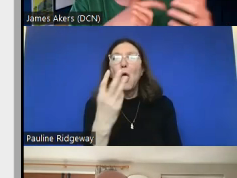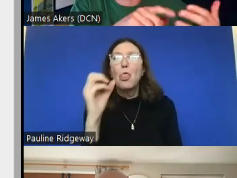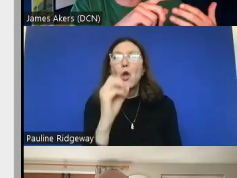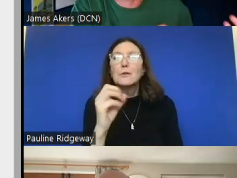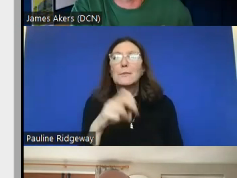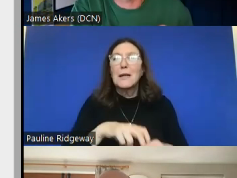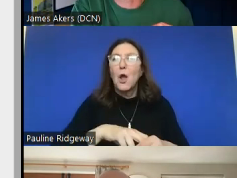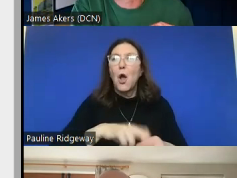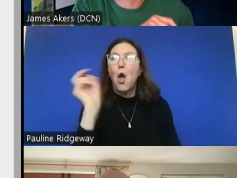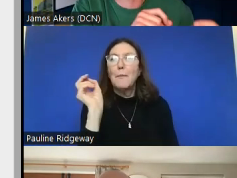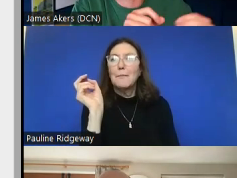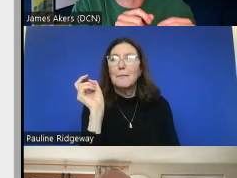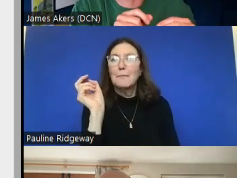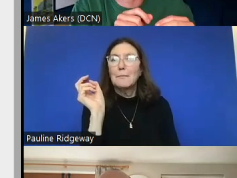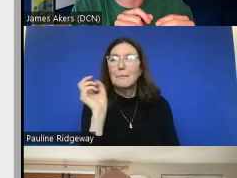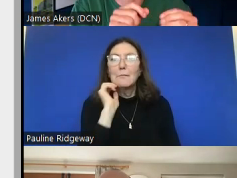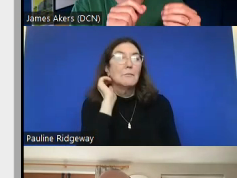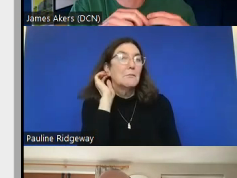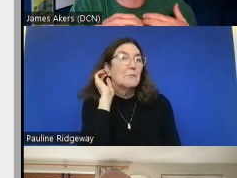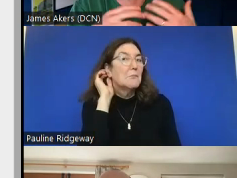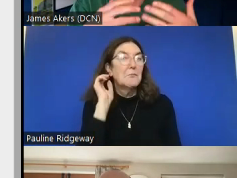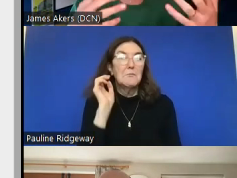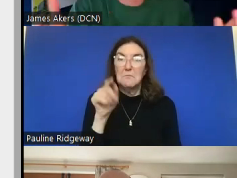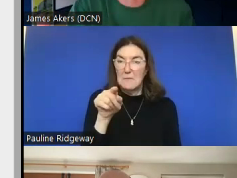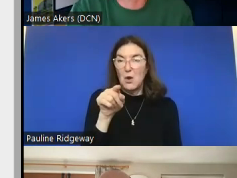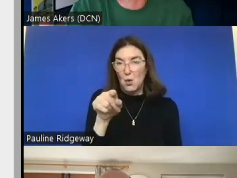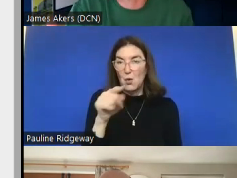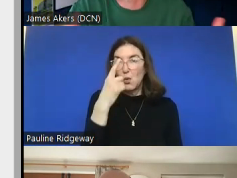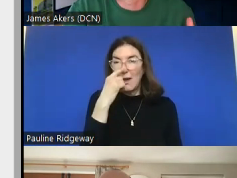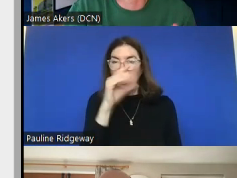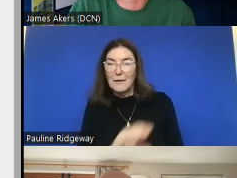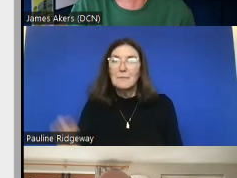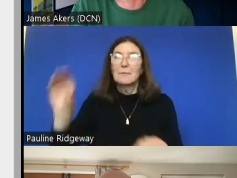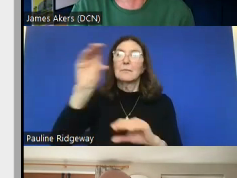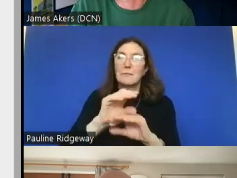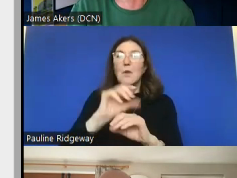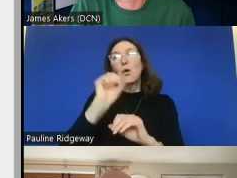what you could do is then add that to your data. You could say,